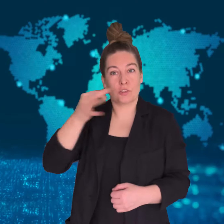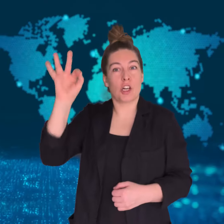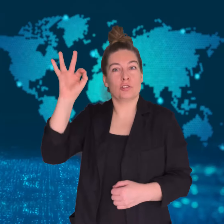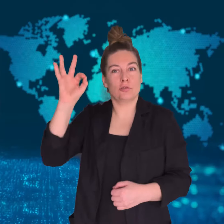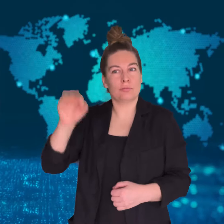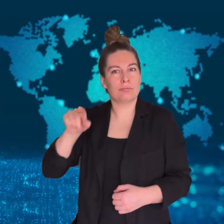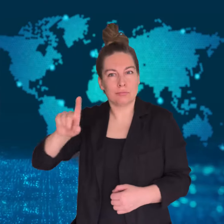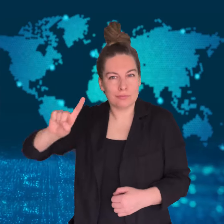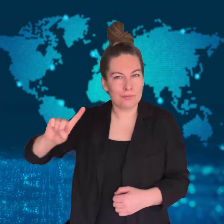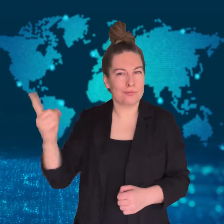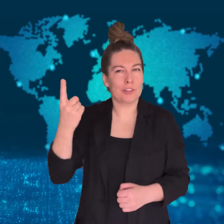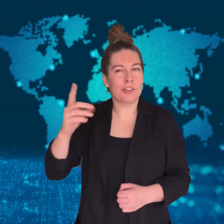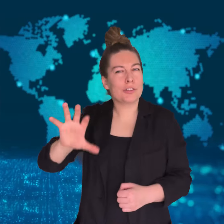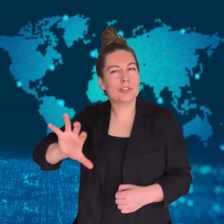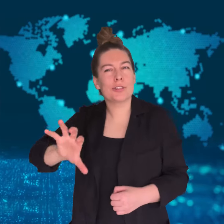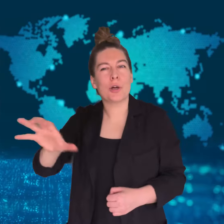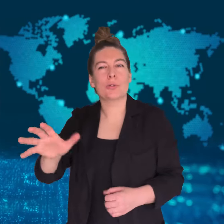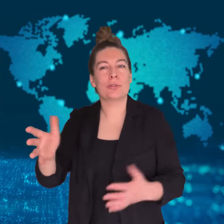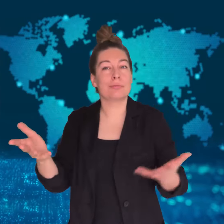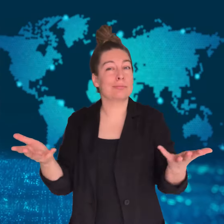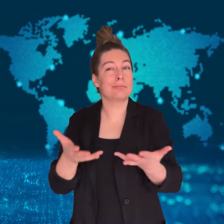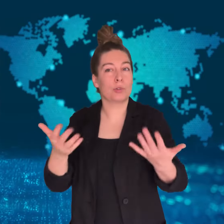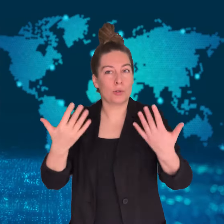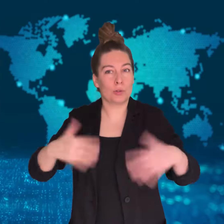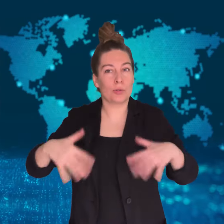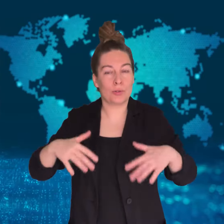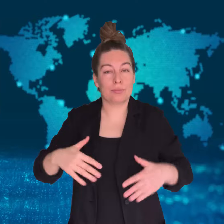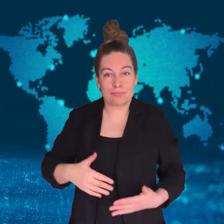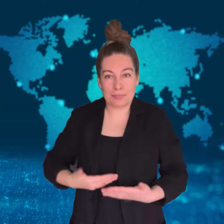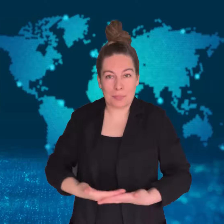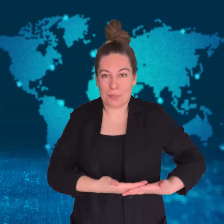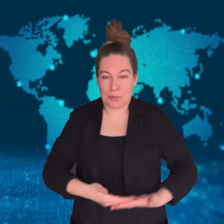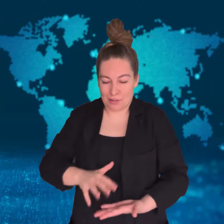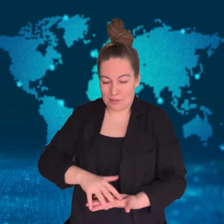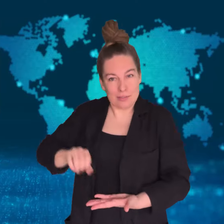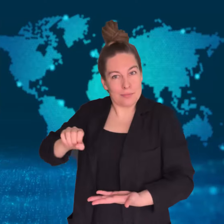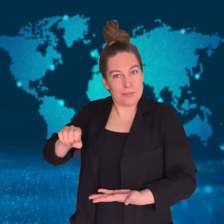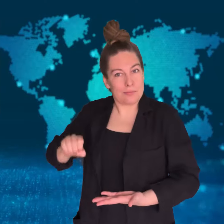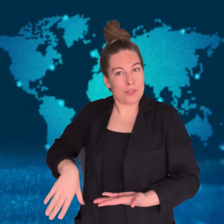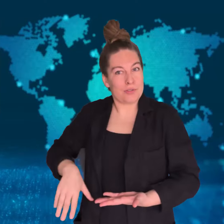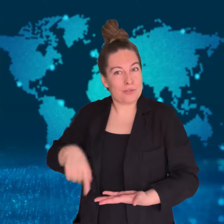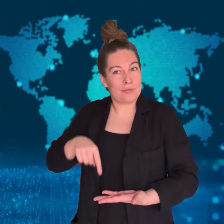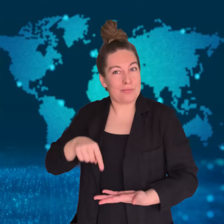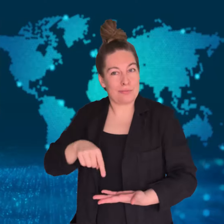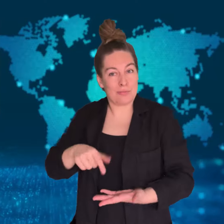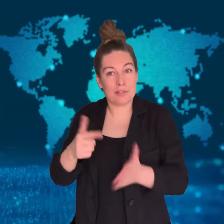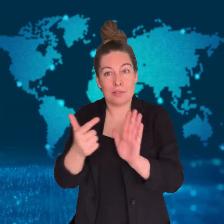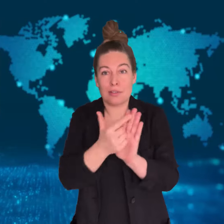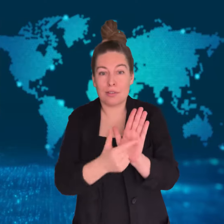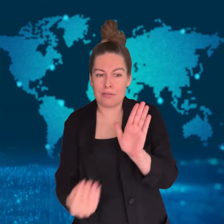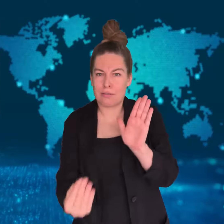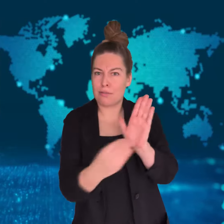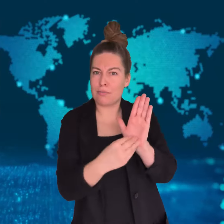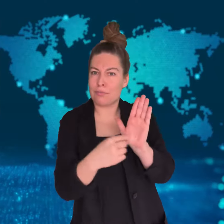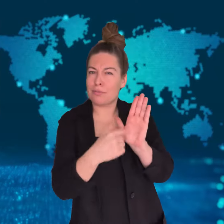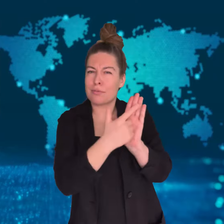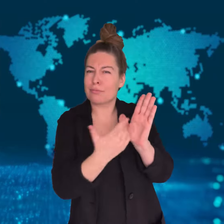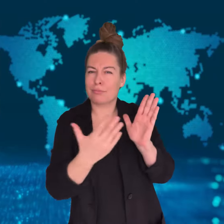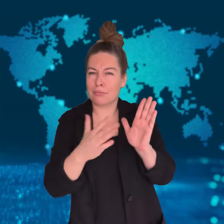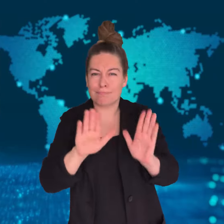[MONIKA]: France has become the first country to make abortion a "constitutional right".